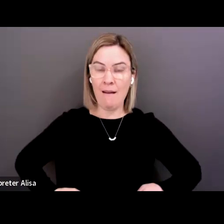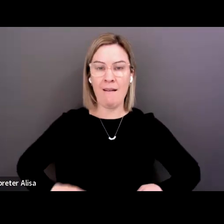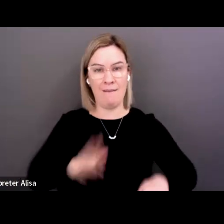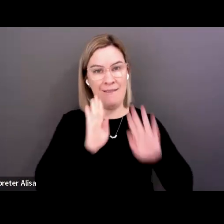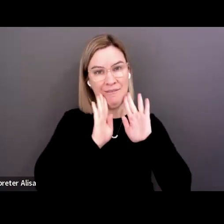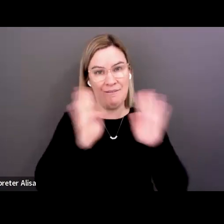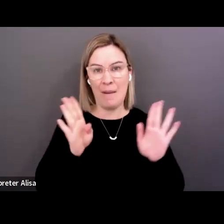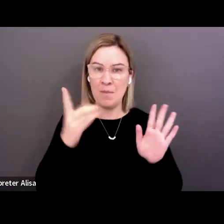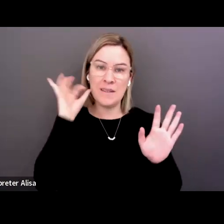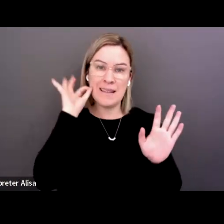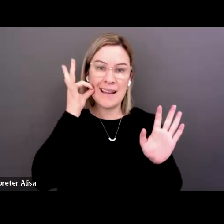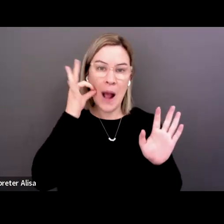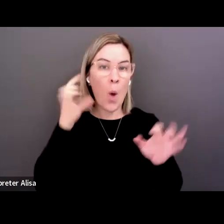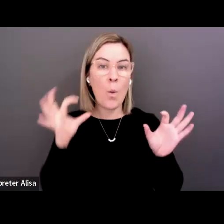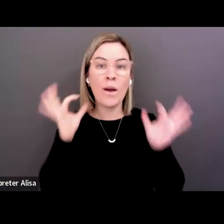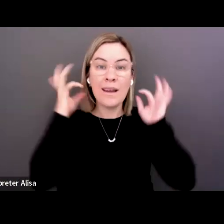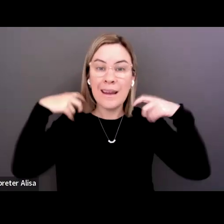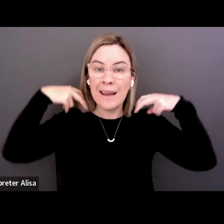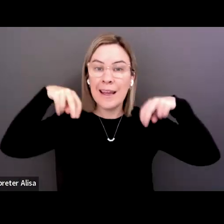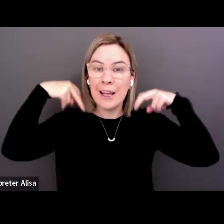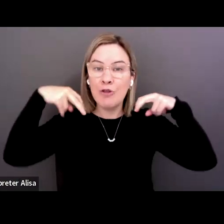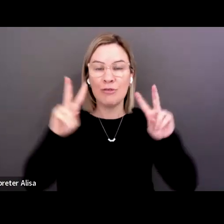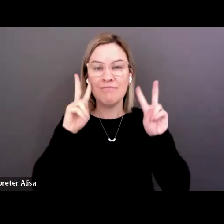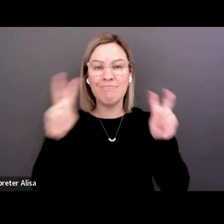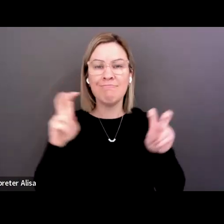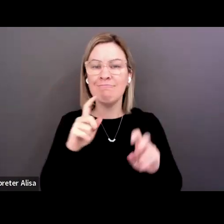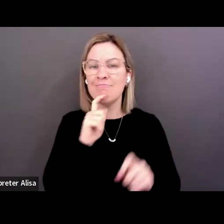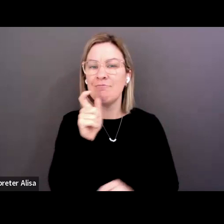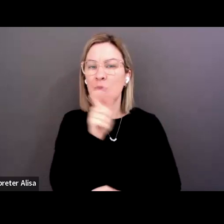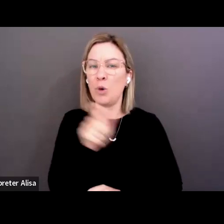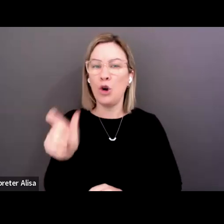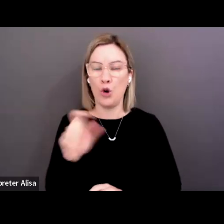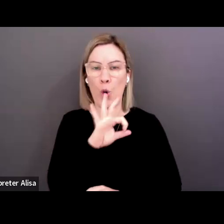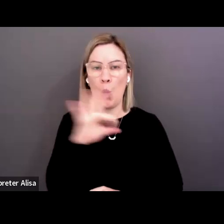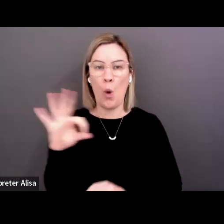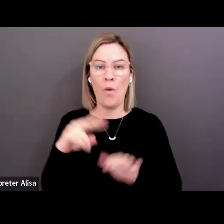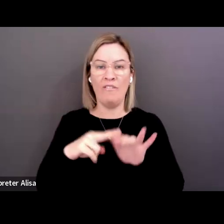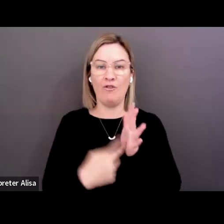Thank you. Hi, everyone. It's lovely to be here. I'm wearing a